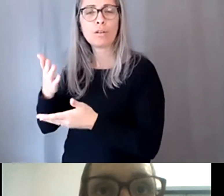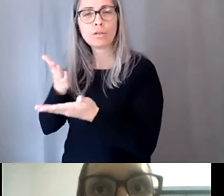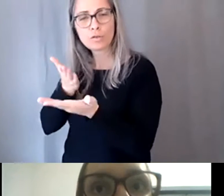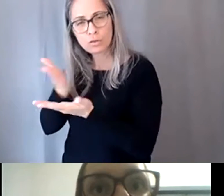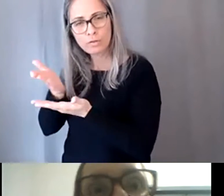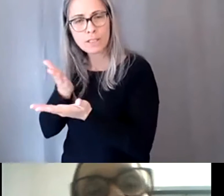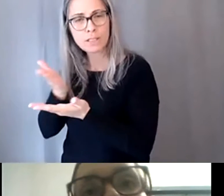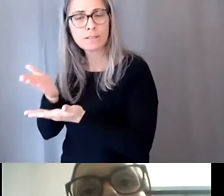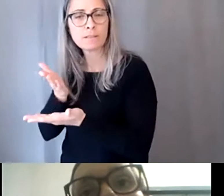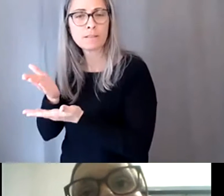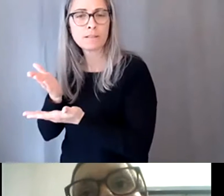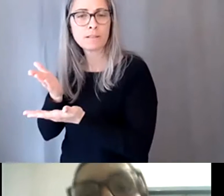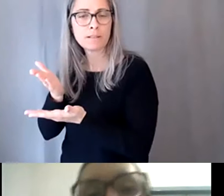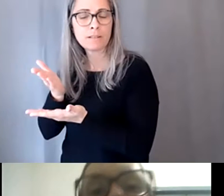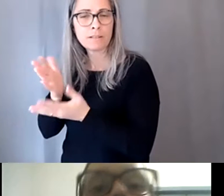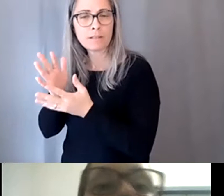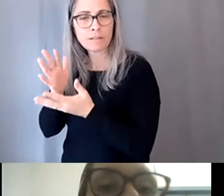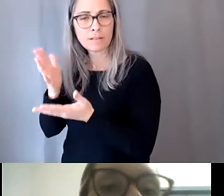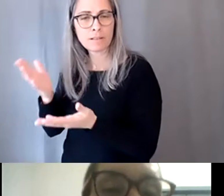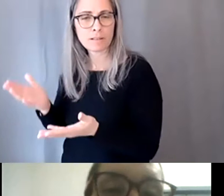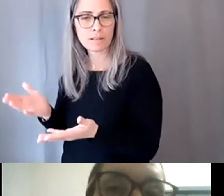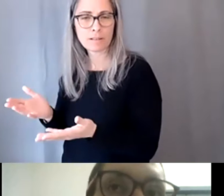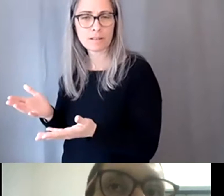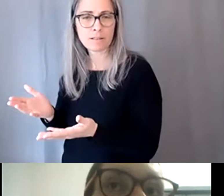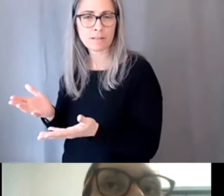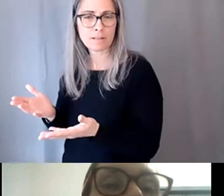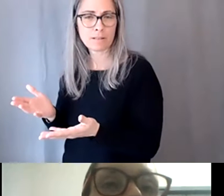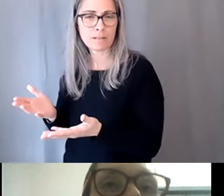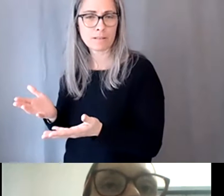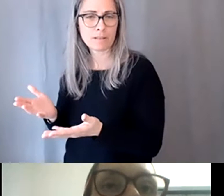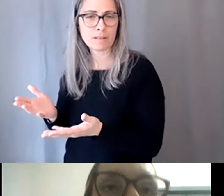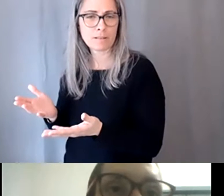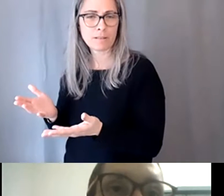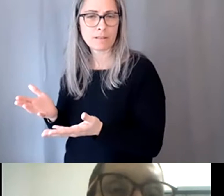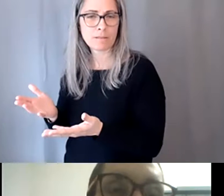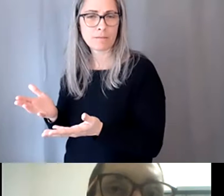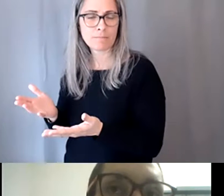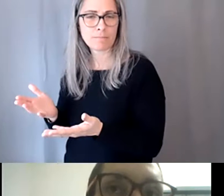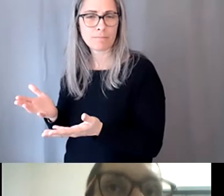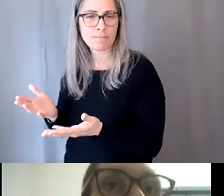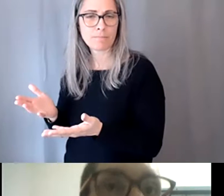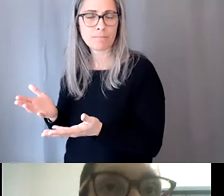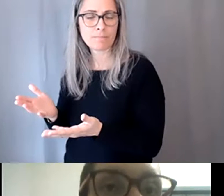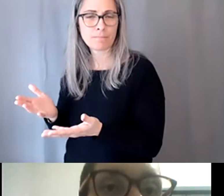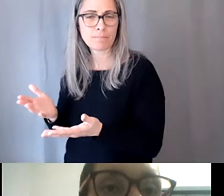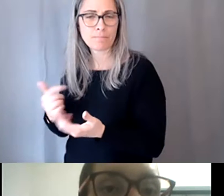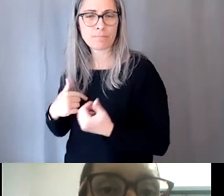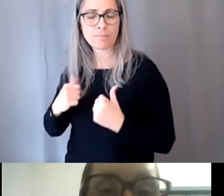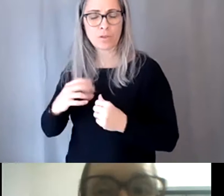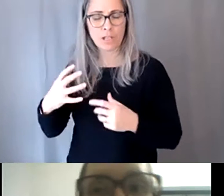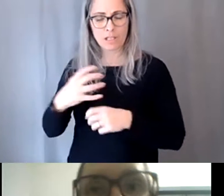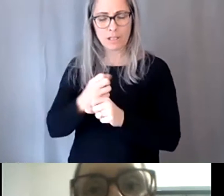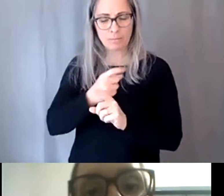to summarize it the functioning index